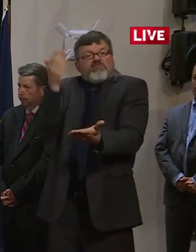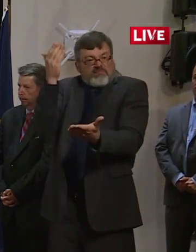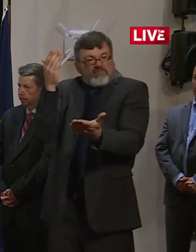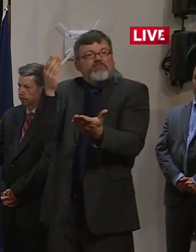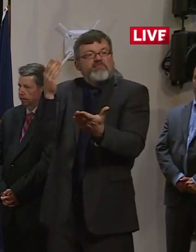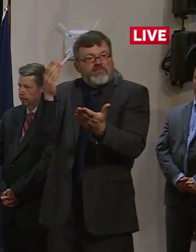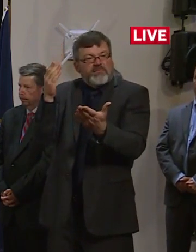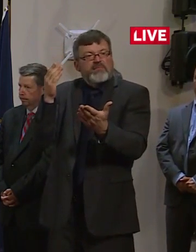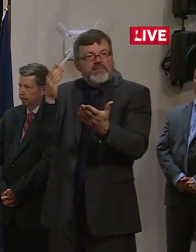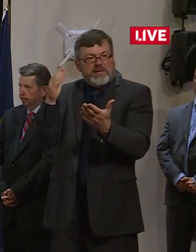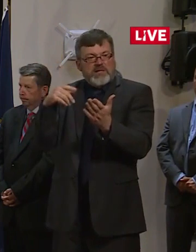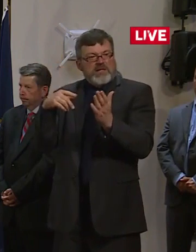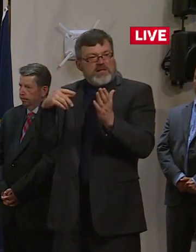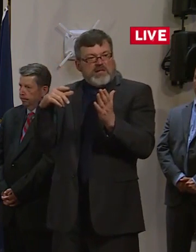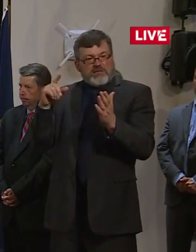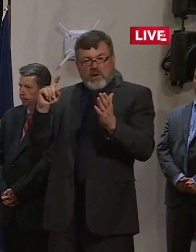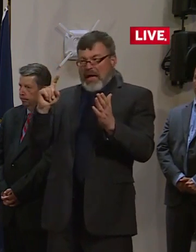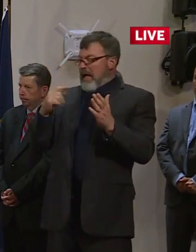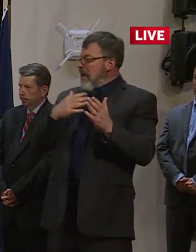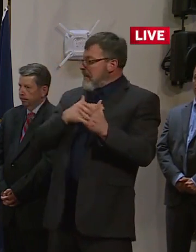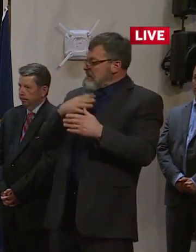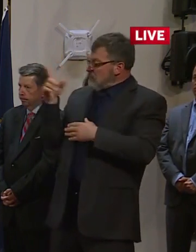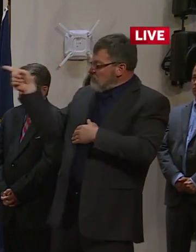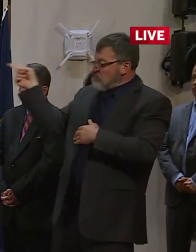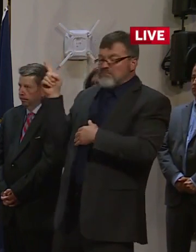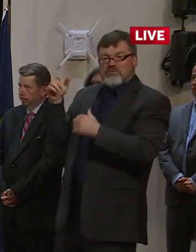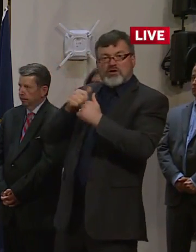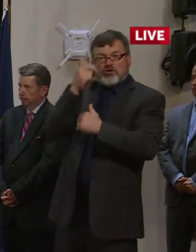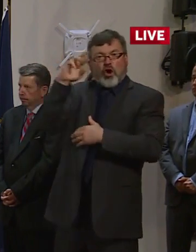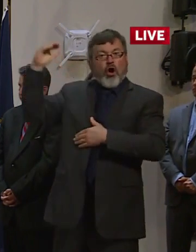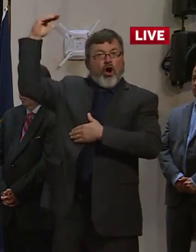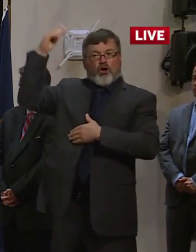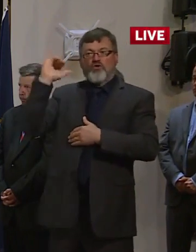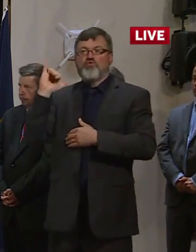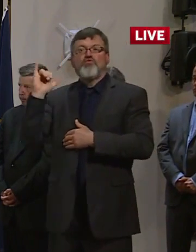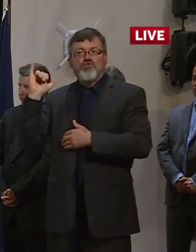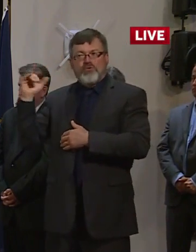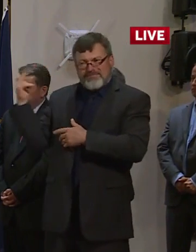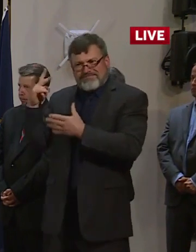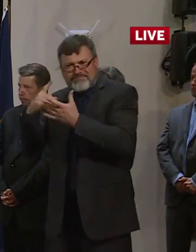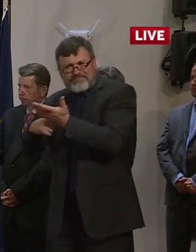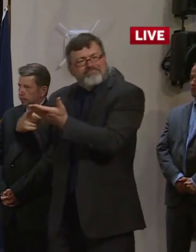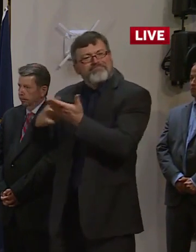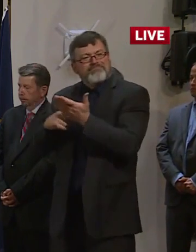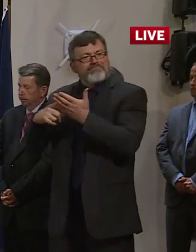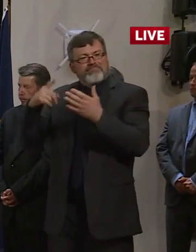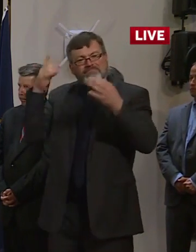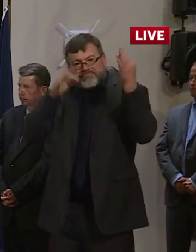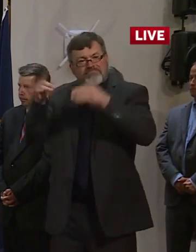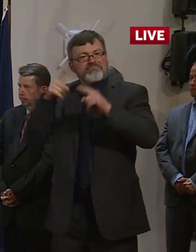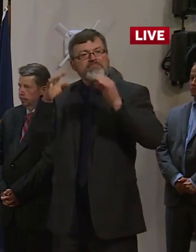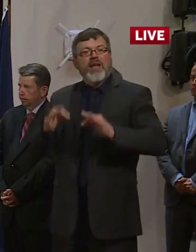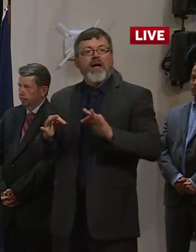THE SUPPORT OF OUR TOP PUBLIC HEALTH EXPERTS, DR. LEVINE AND DR. KELSEY.